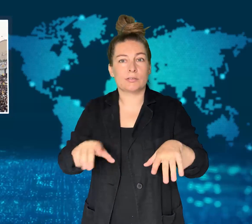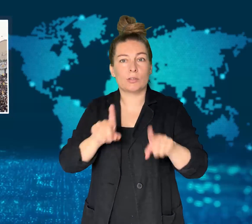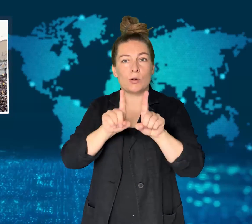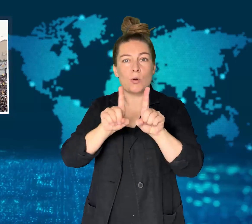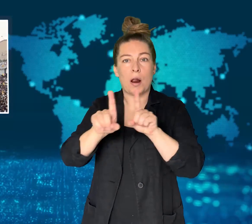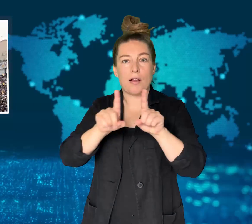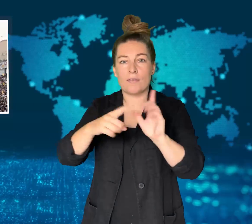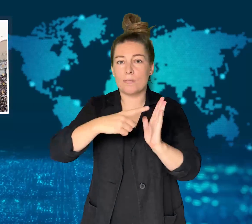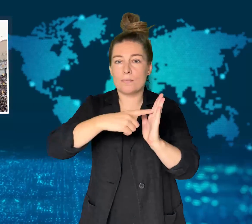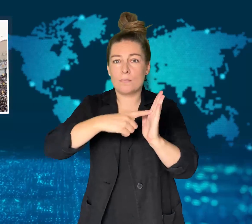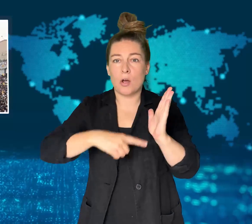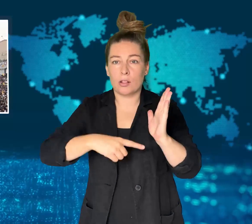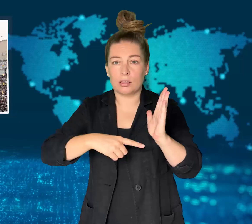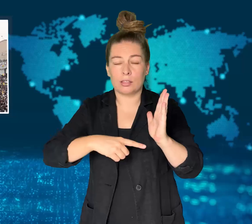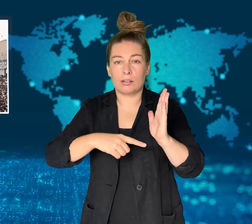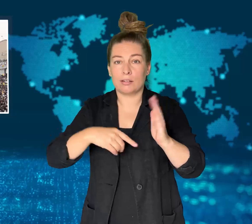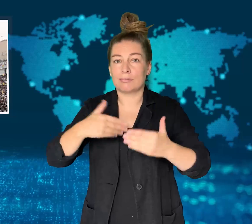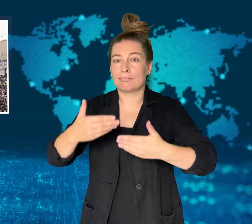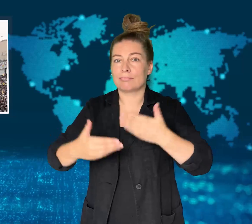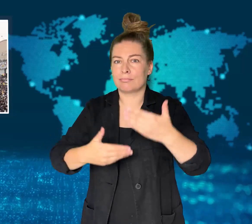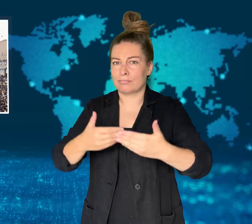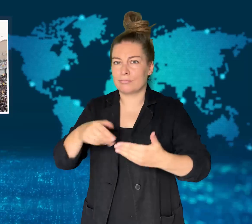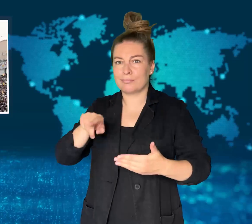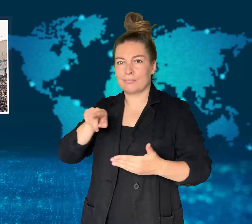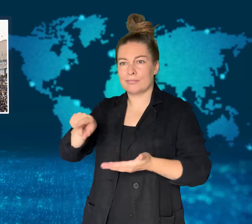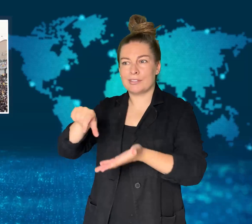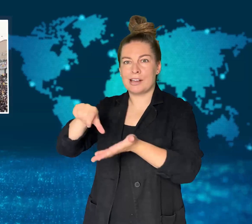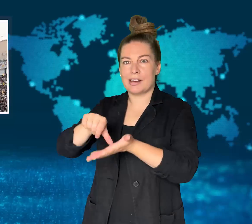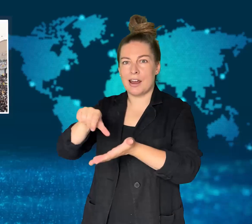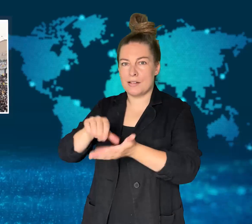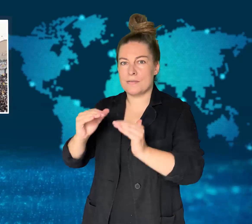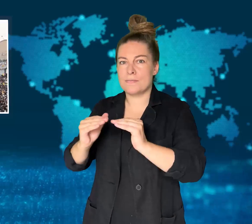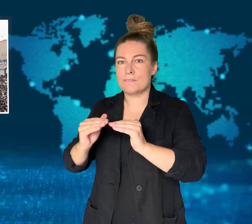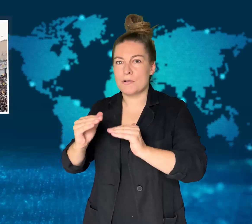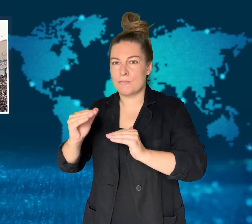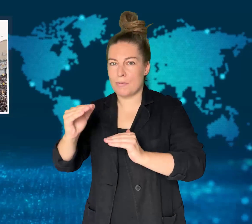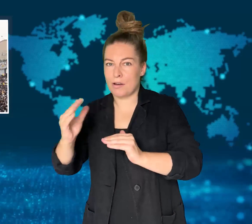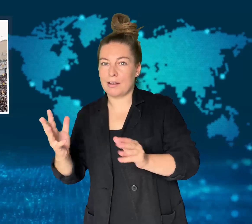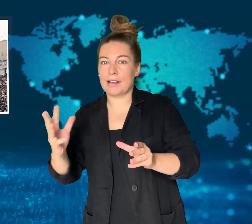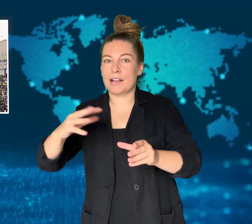Iran has become increasingly involved in the war.